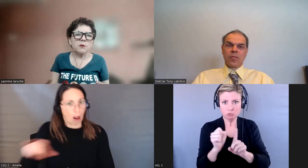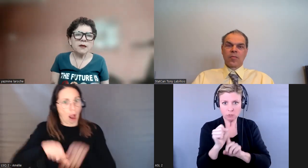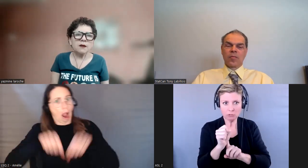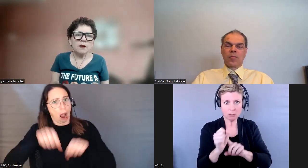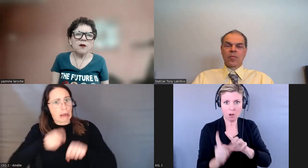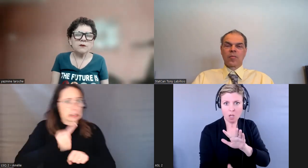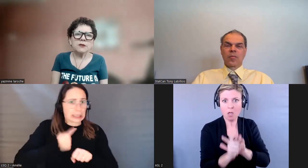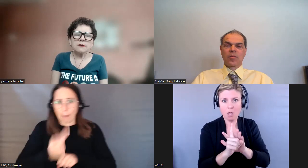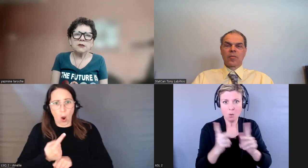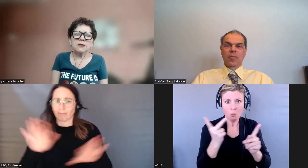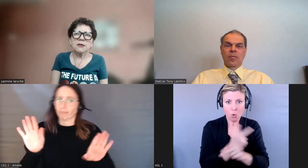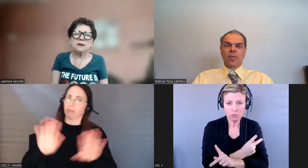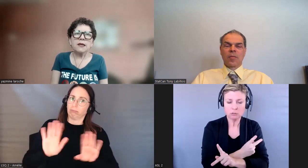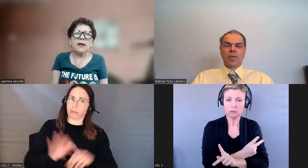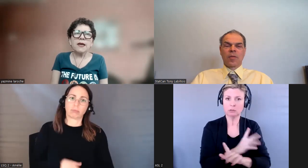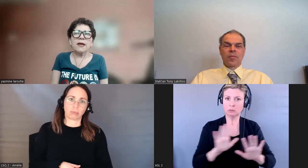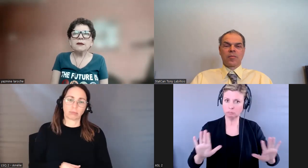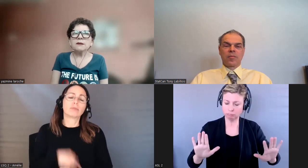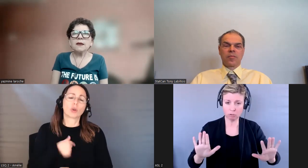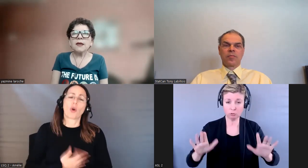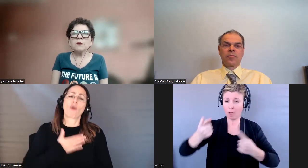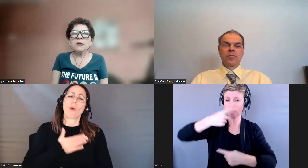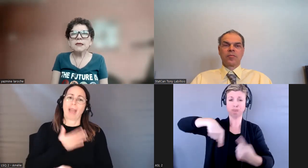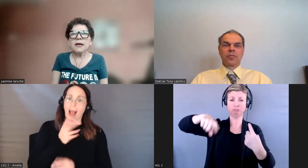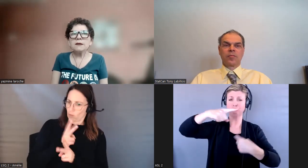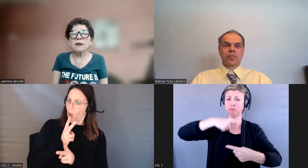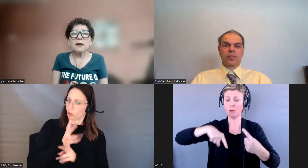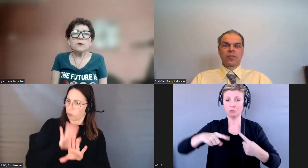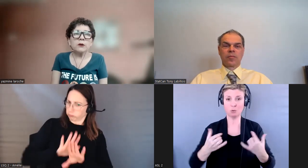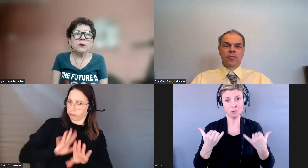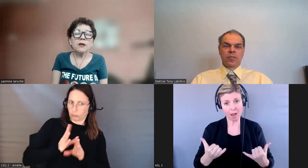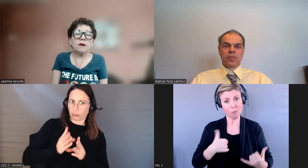to pay a lot of attention to this and and I'm really glad and again we're learning a